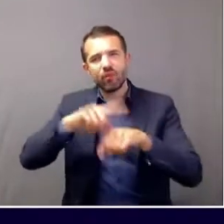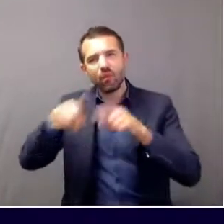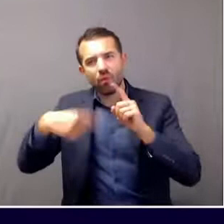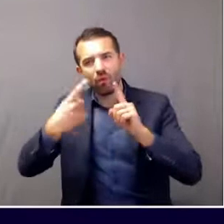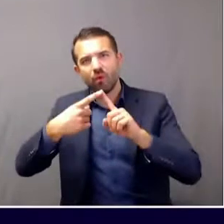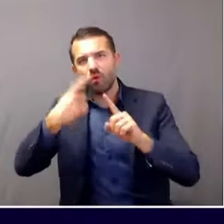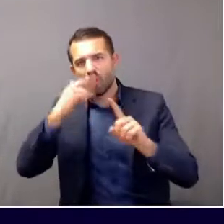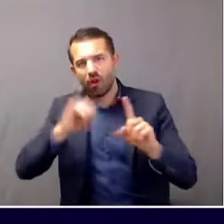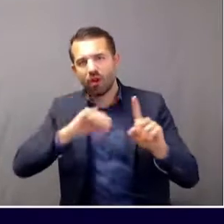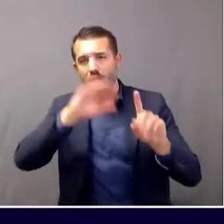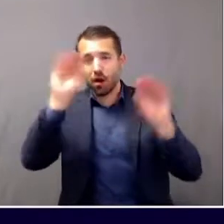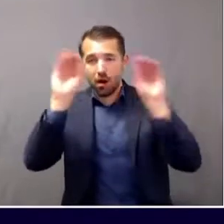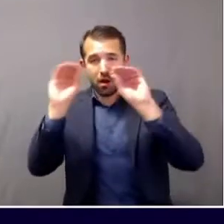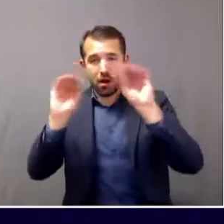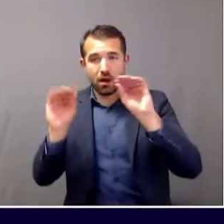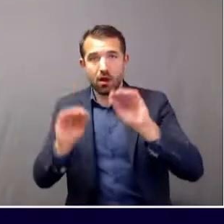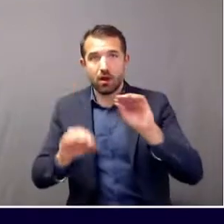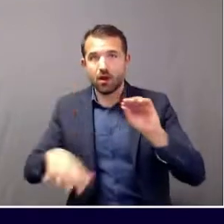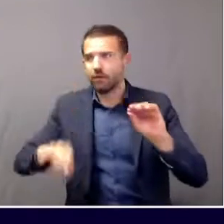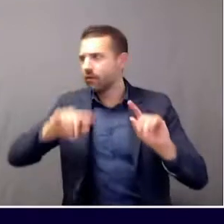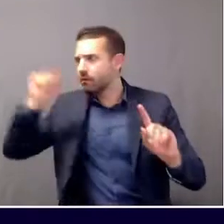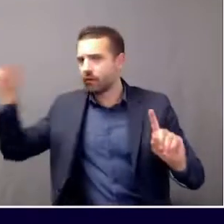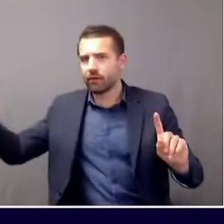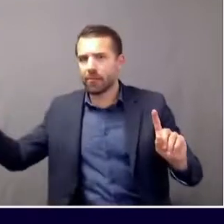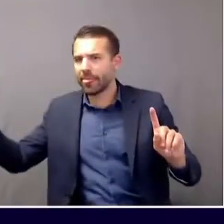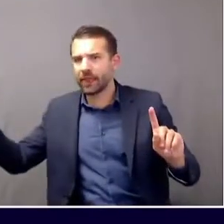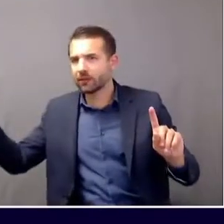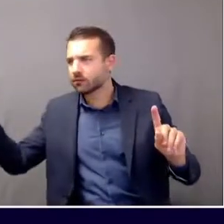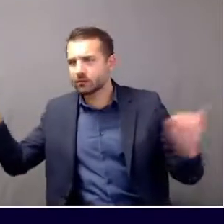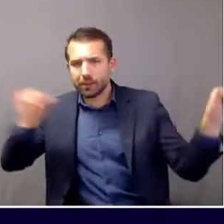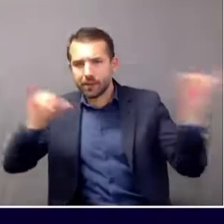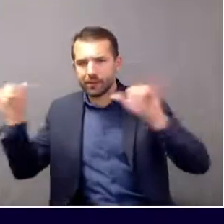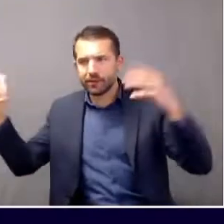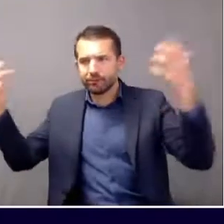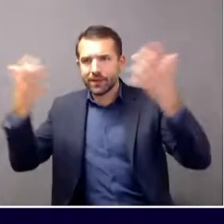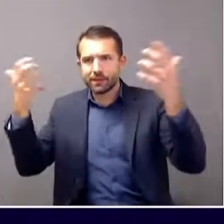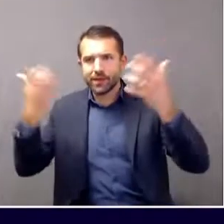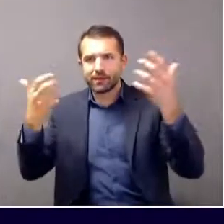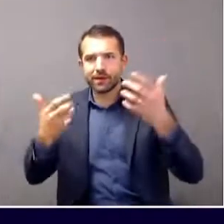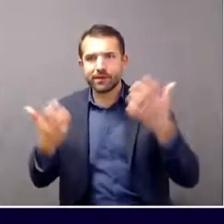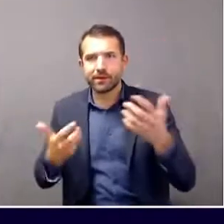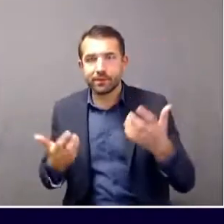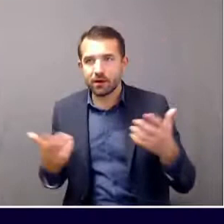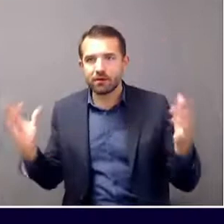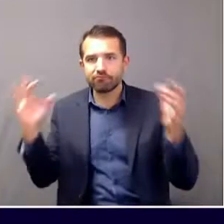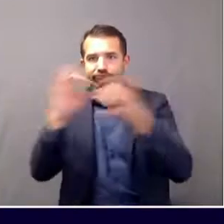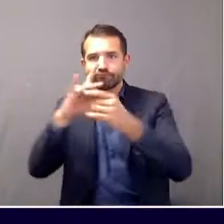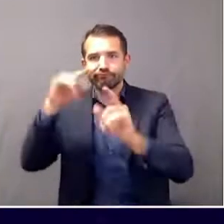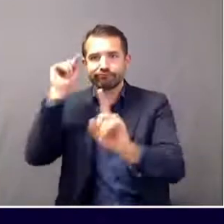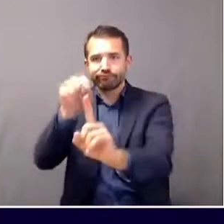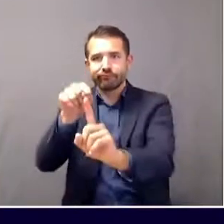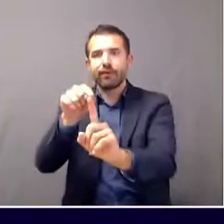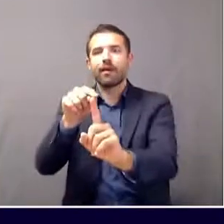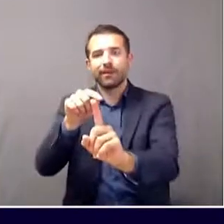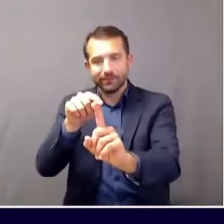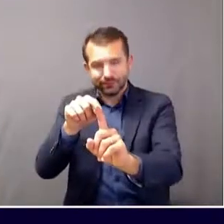associated going back to the earlier no outbreaks are fast